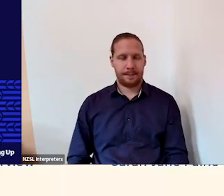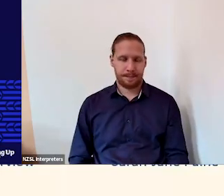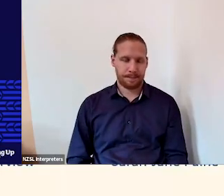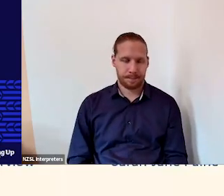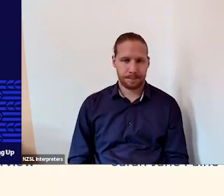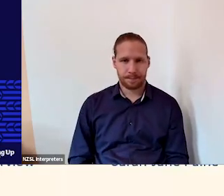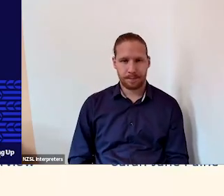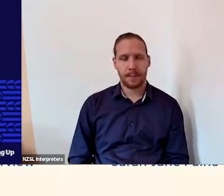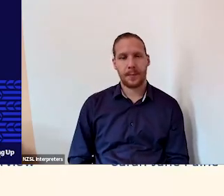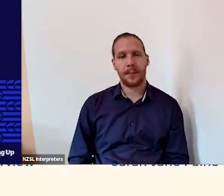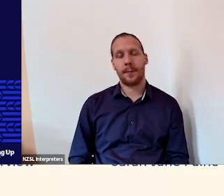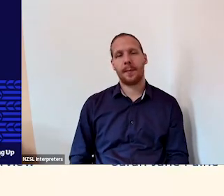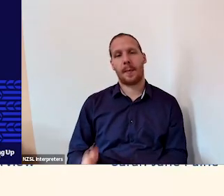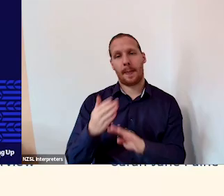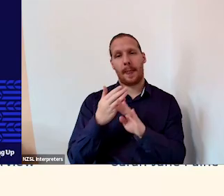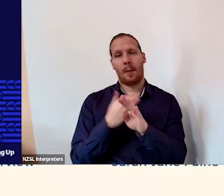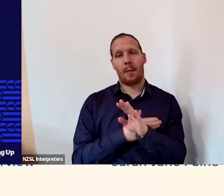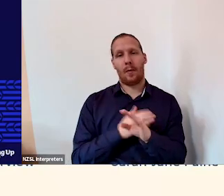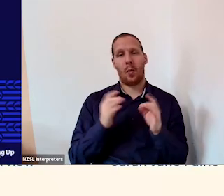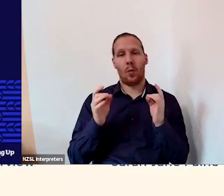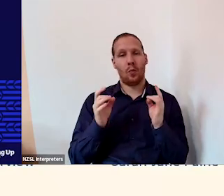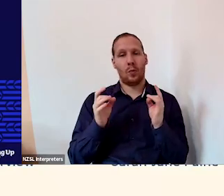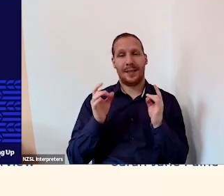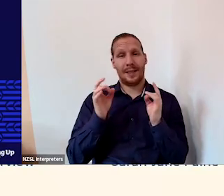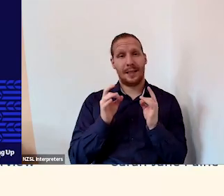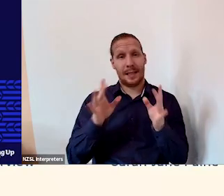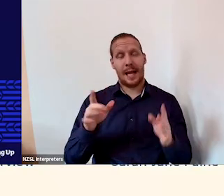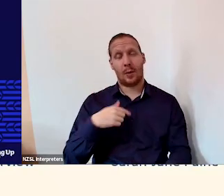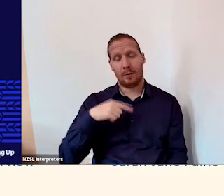before we move on, just a small amount of housekeeping for today.